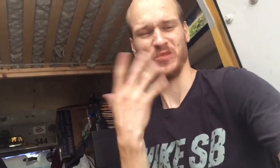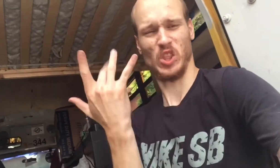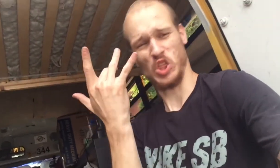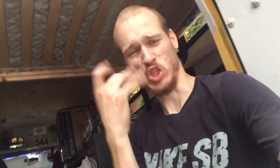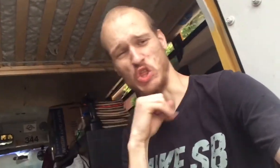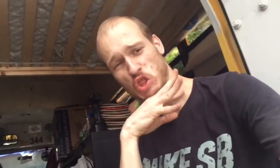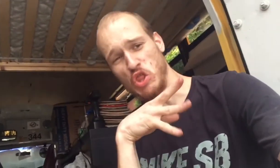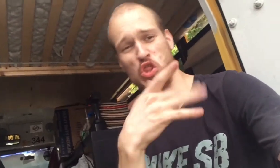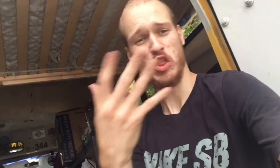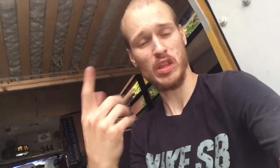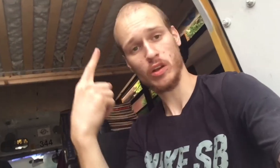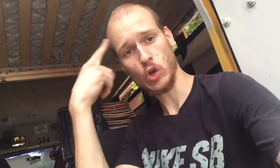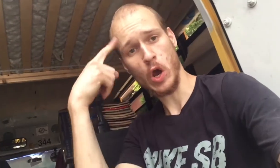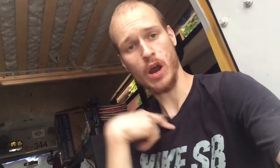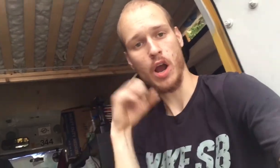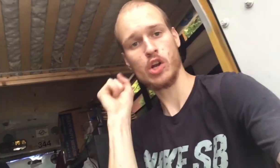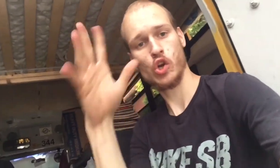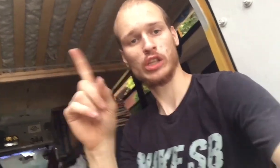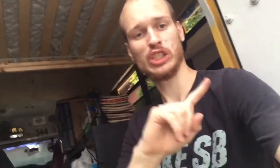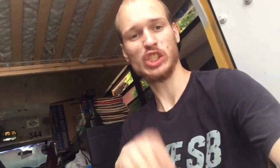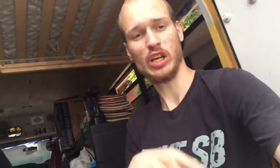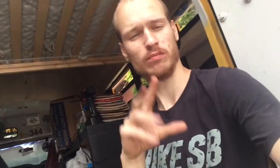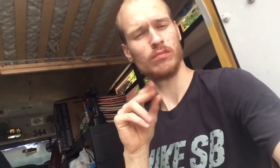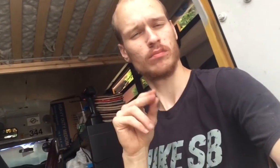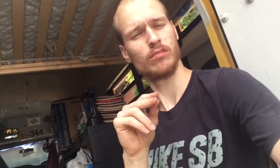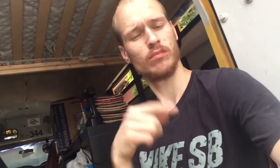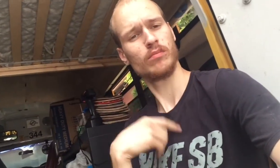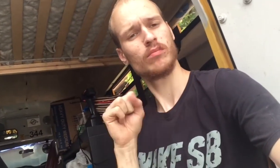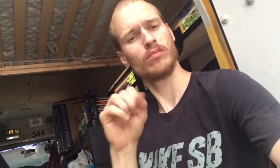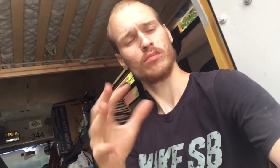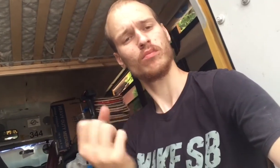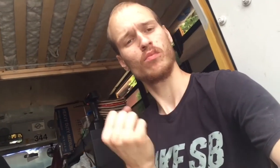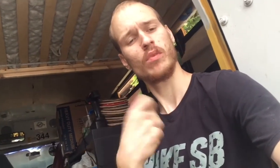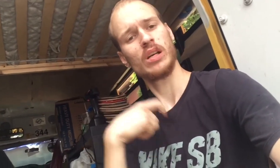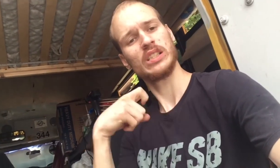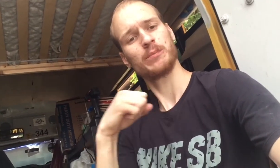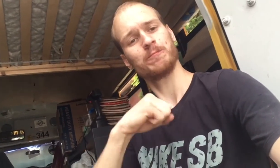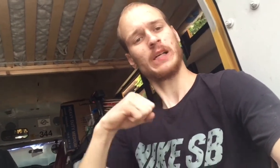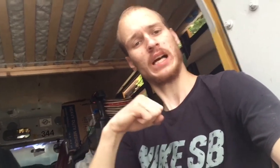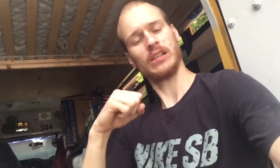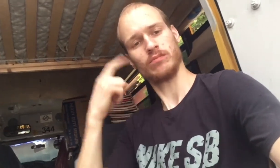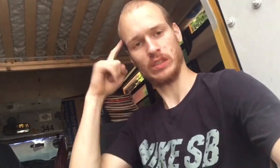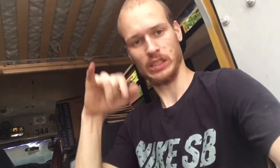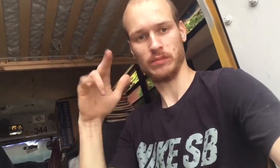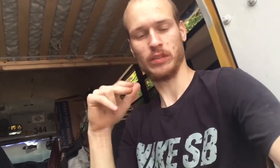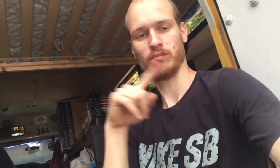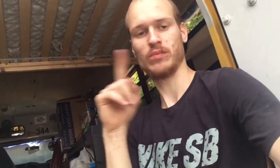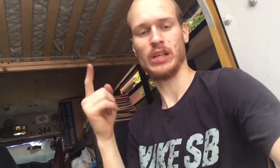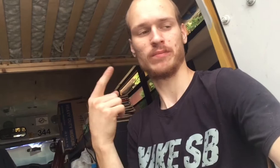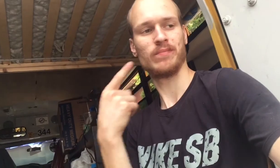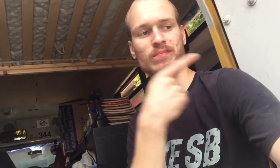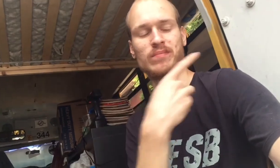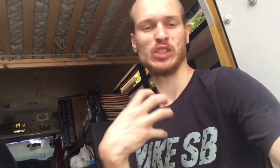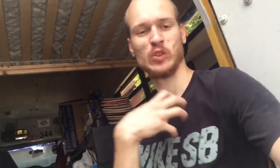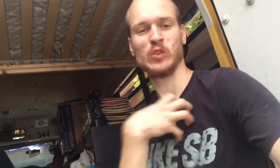he keep saying why there is so messy on the street he thinks I threw my stuff into garbage Actually, no. I just take my stuff out of bus for doings work building and need more room space